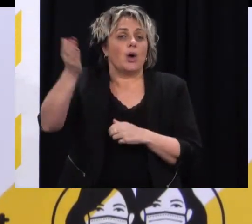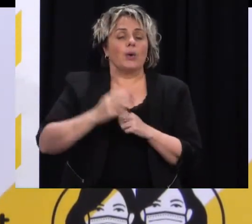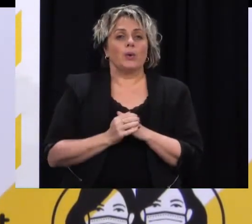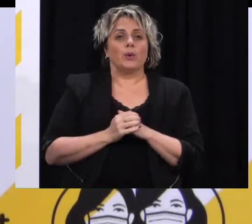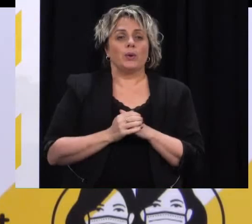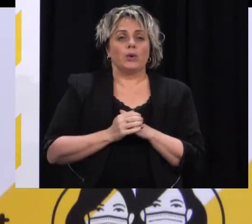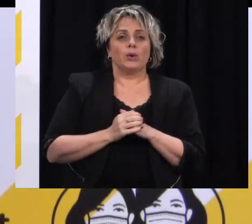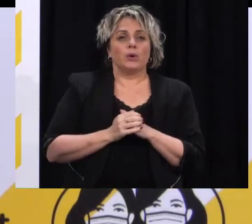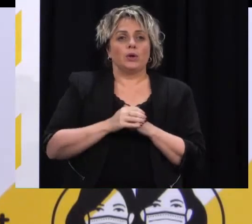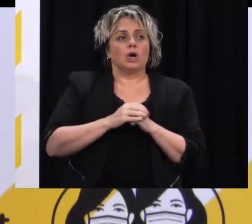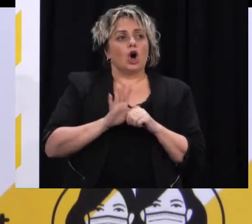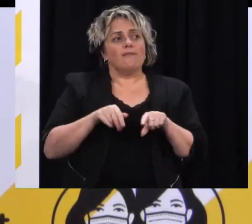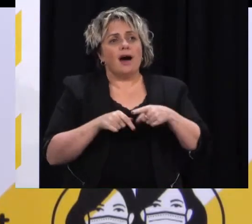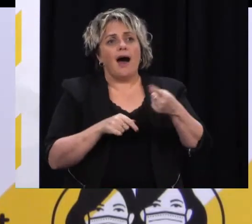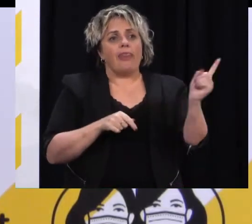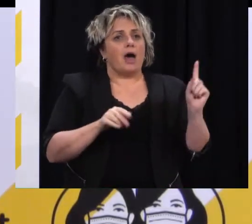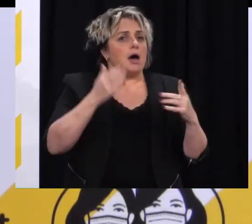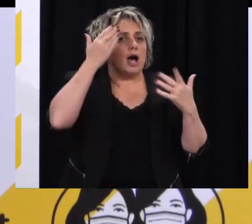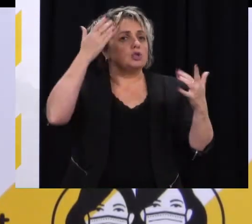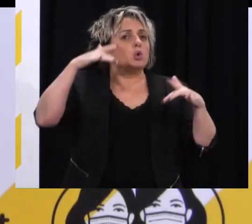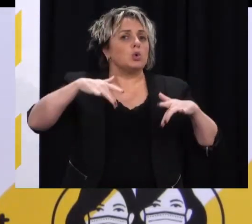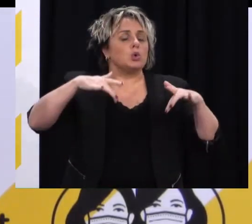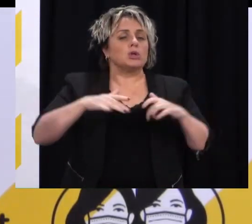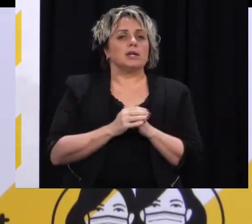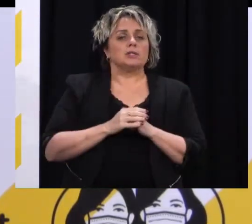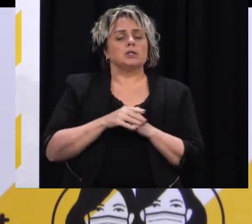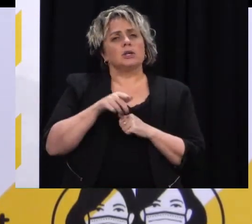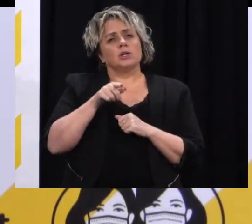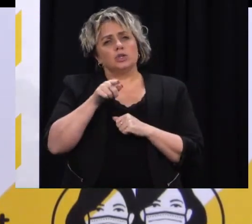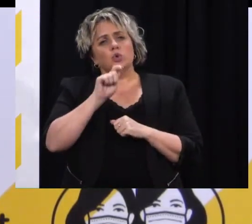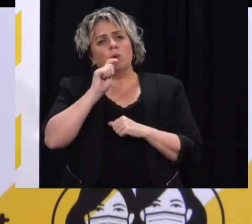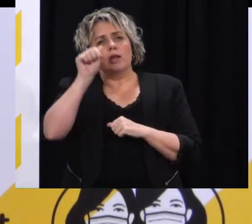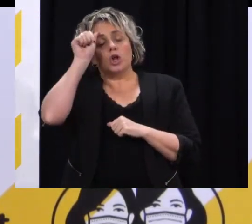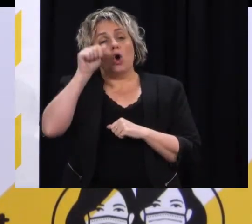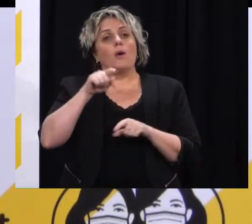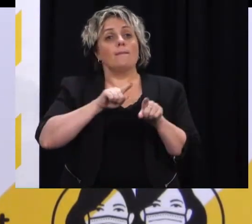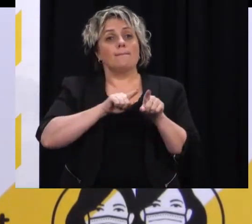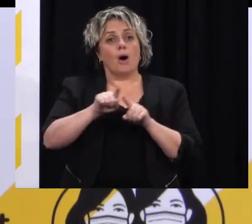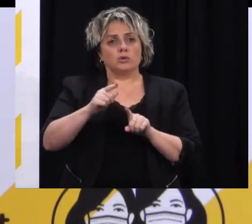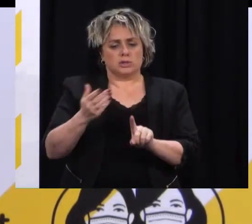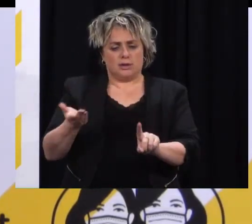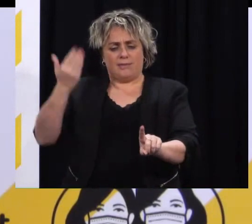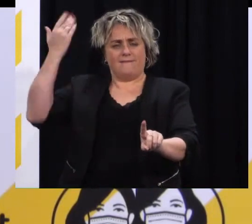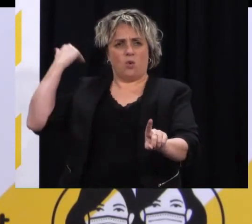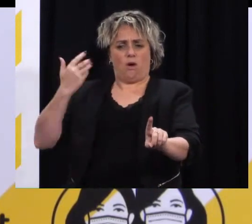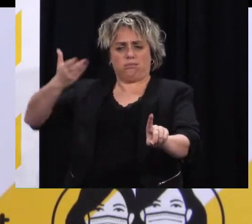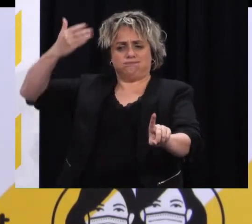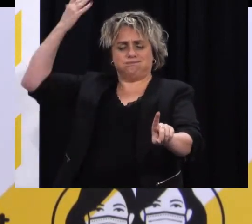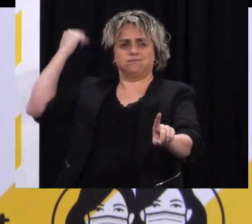interested and they were asymptomatic also but if you'd allow me to get more detail on